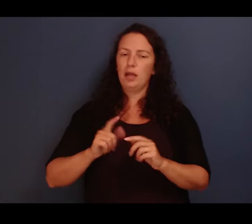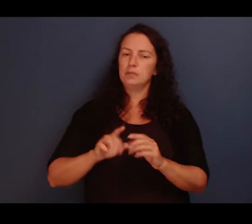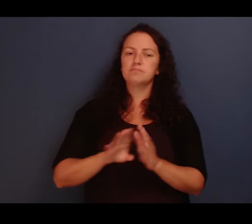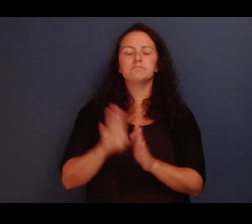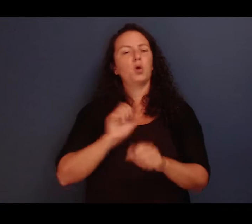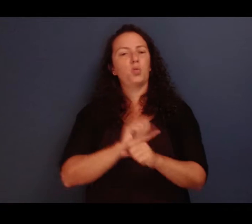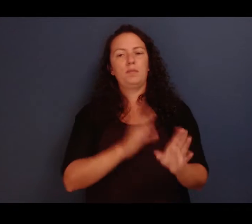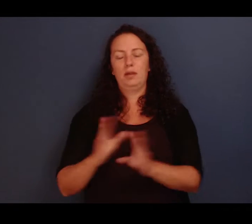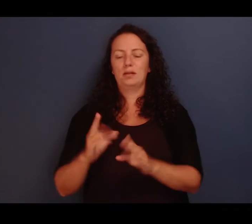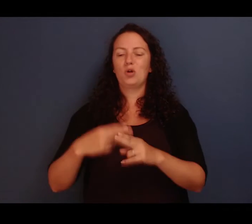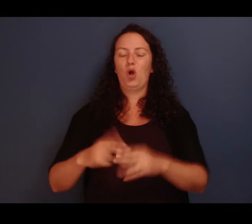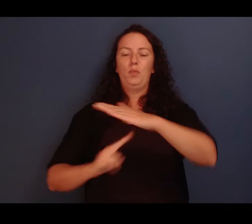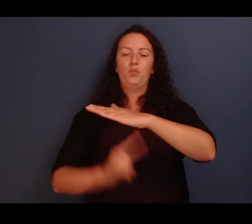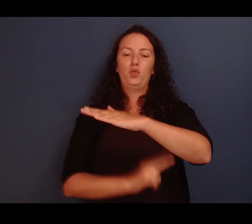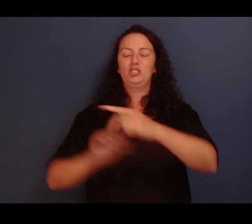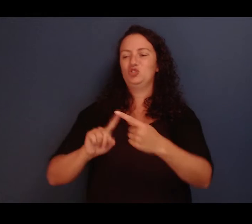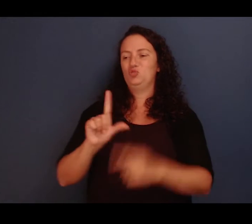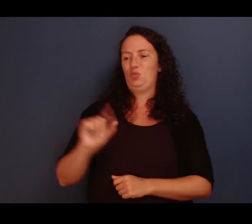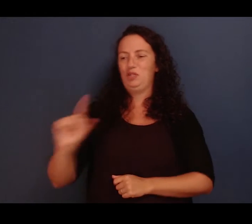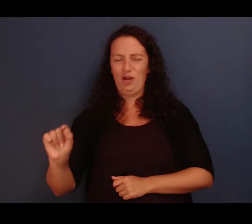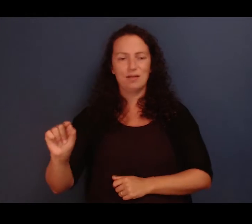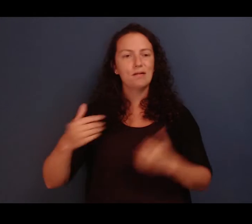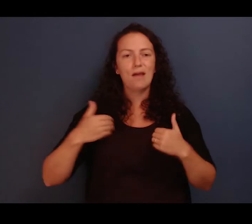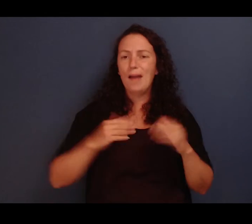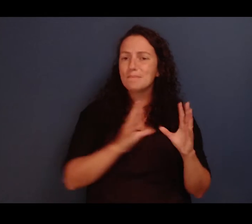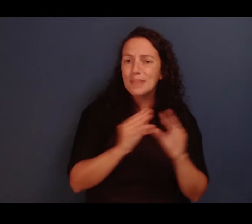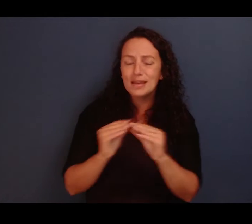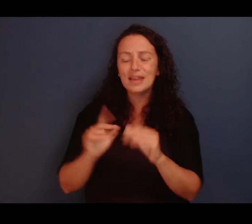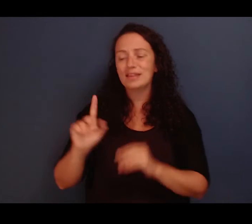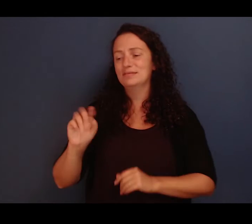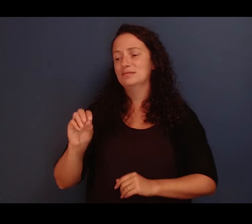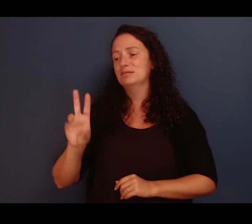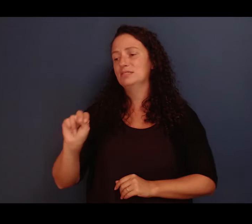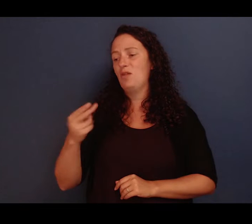I called Bridge to 2020. I held a number of meetings and town halls around this work plan,